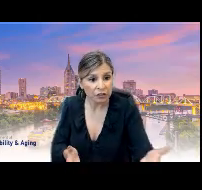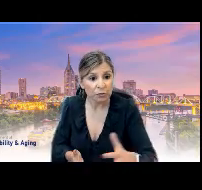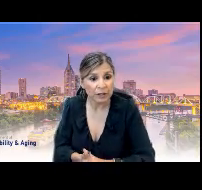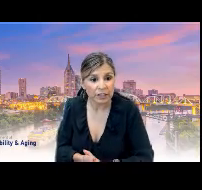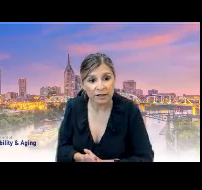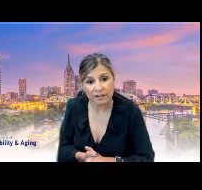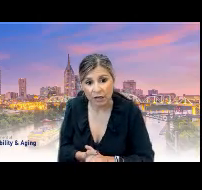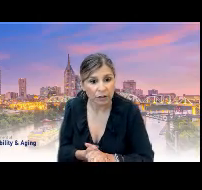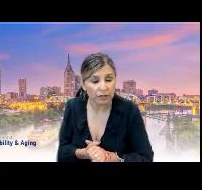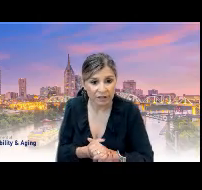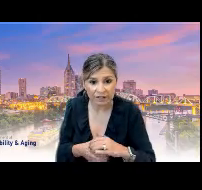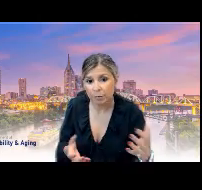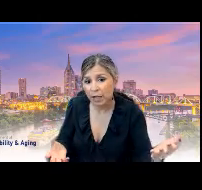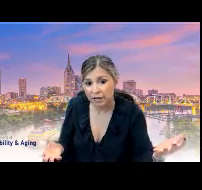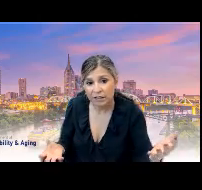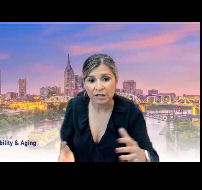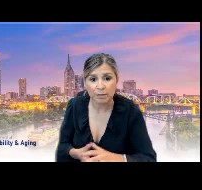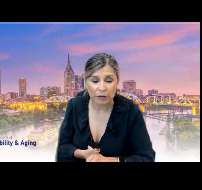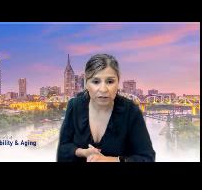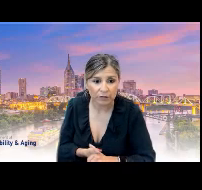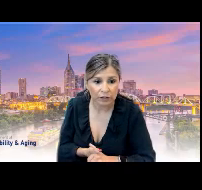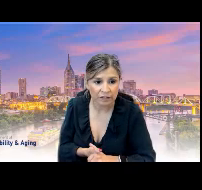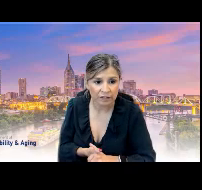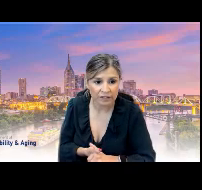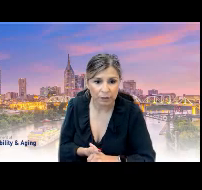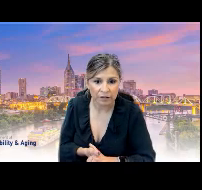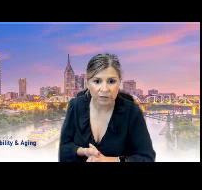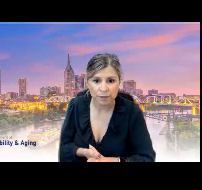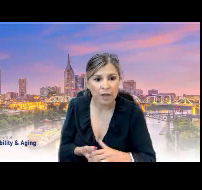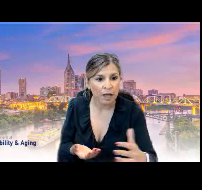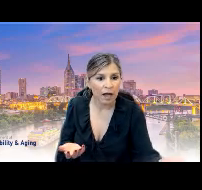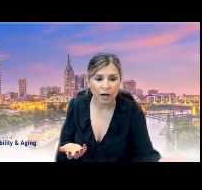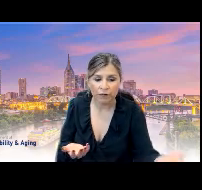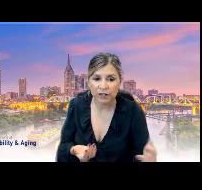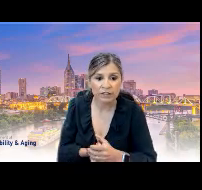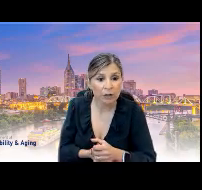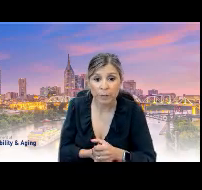Eligibility is adults 60 plus and spouses of adults 60 plus physically or mentally